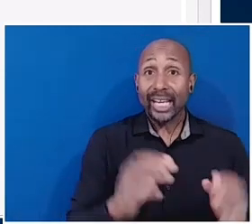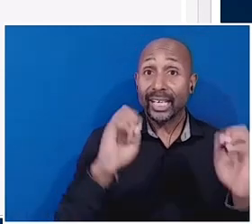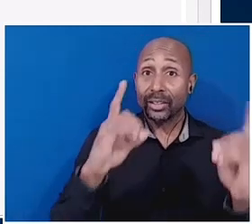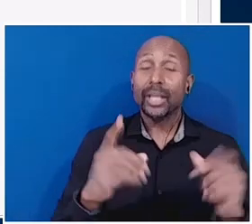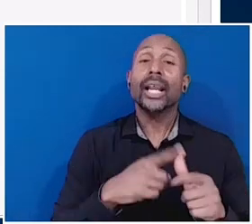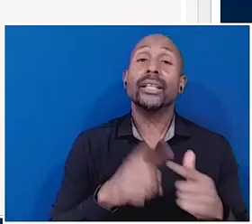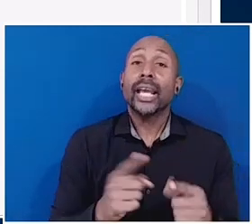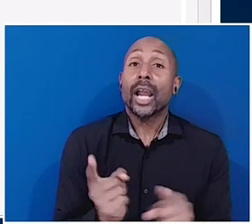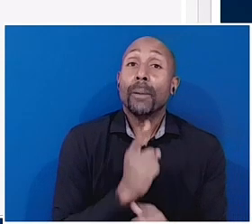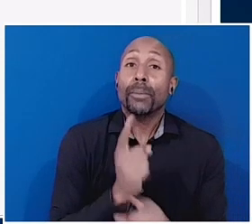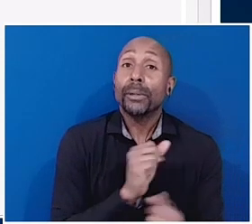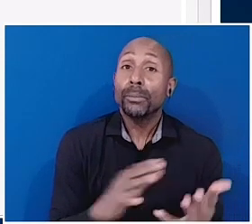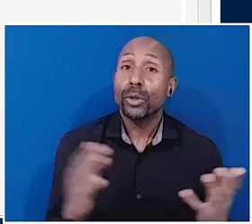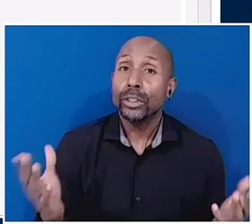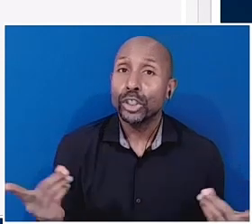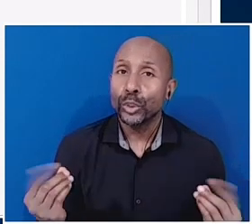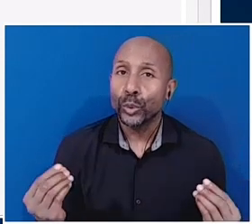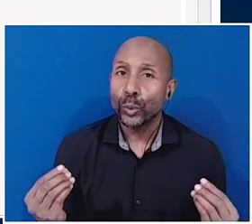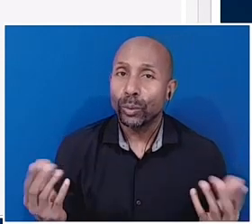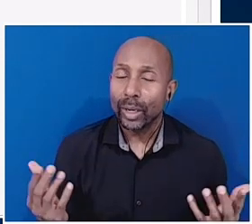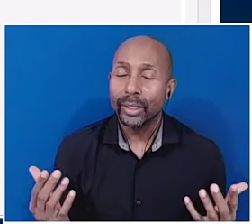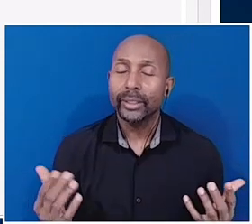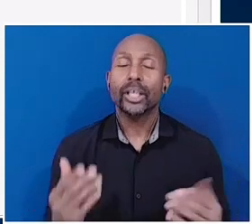that is through a written arrangement.